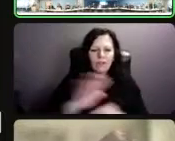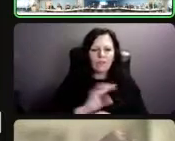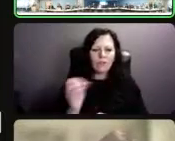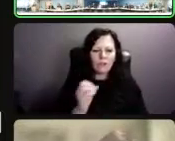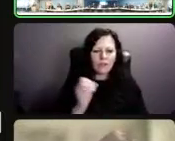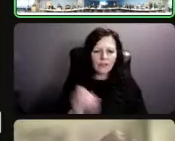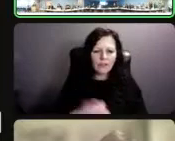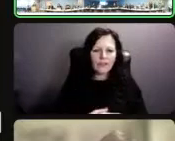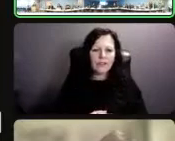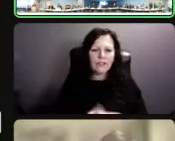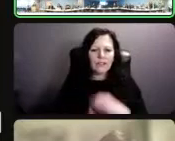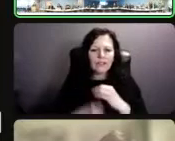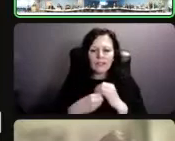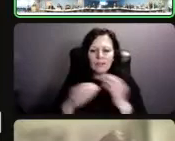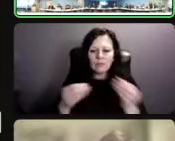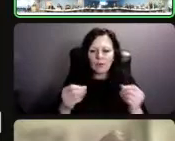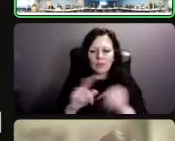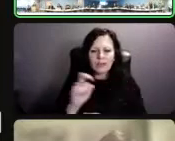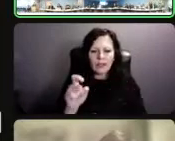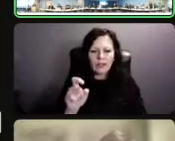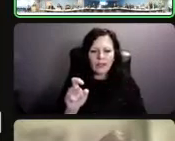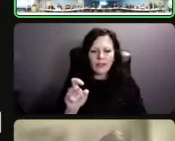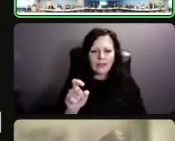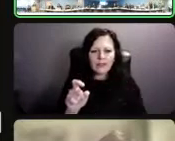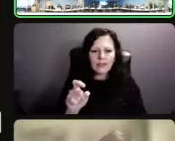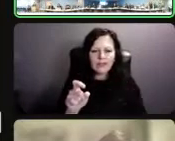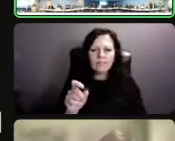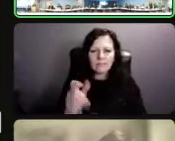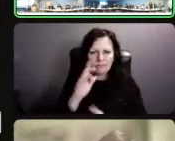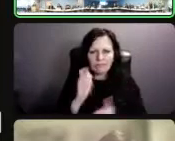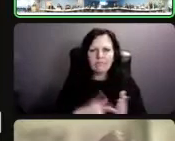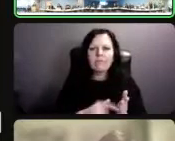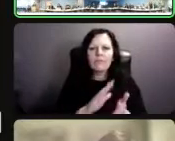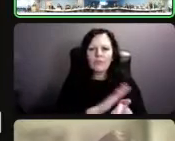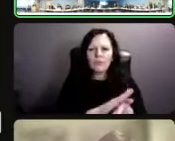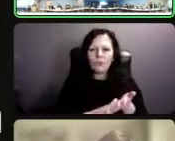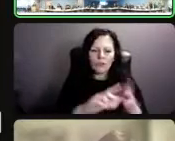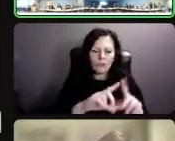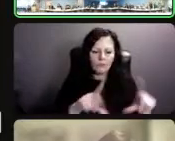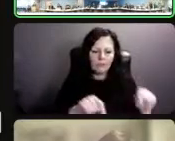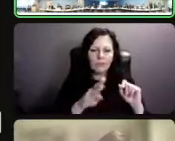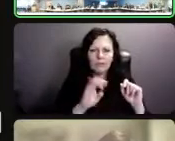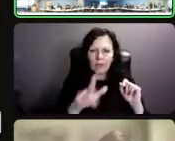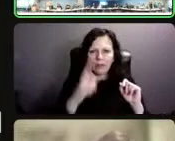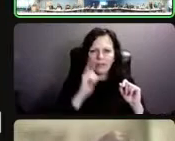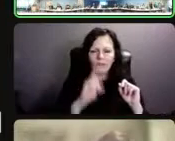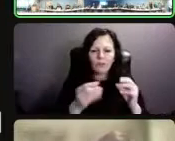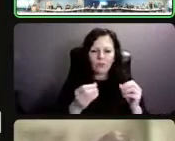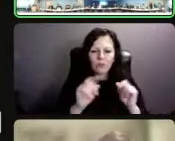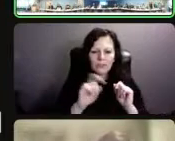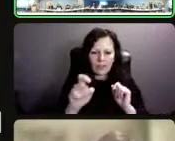LOADING SMARTER THAN AS POSSIBLE.